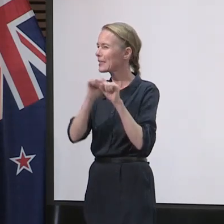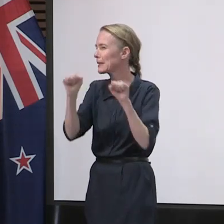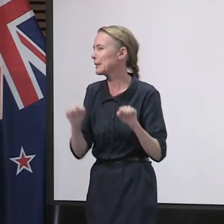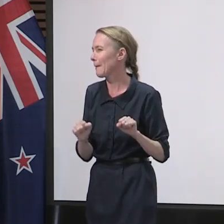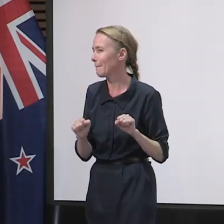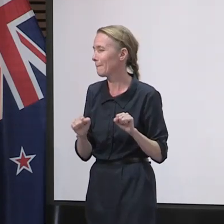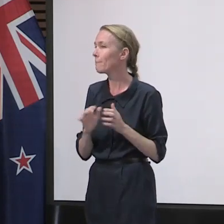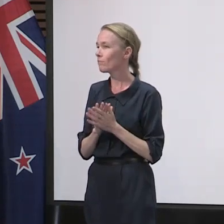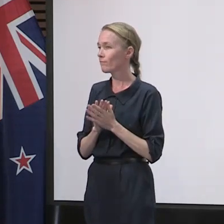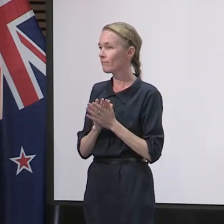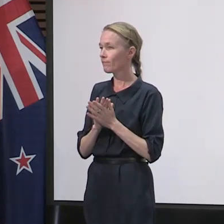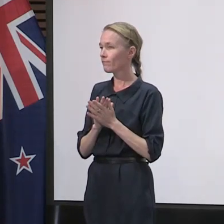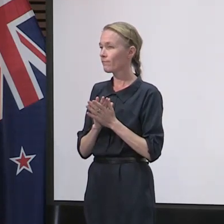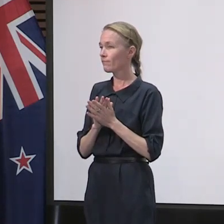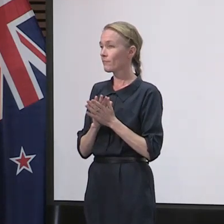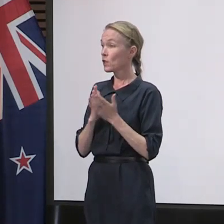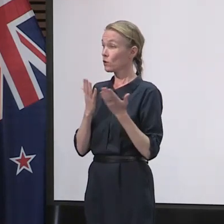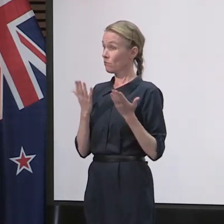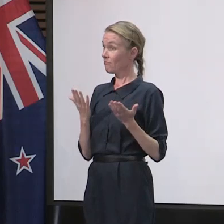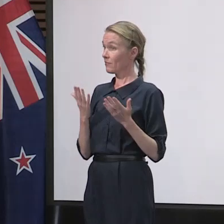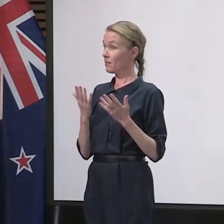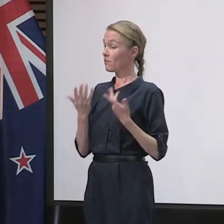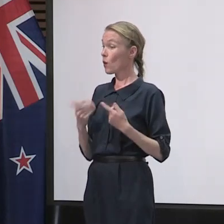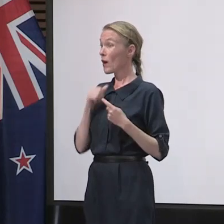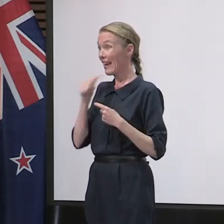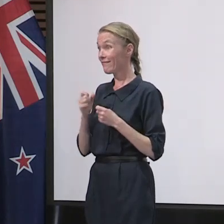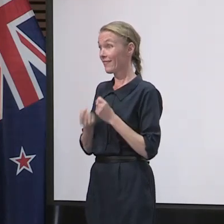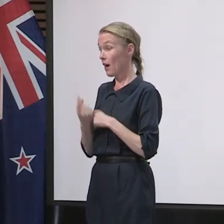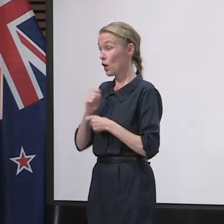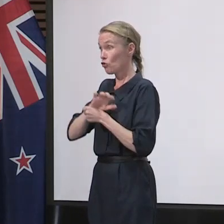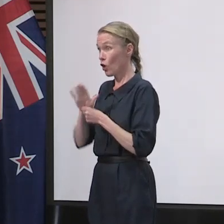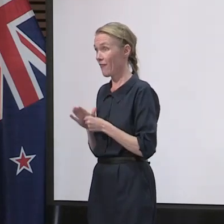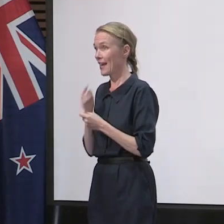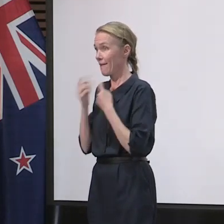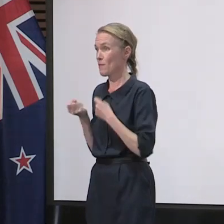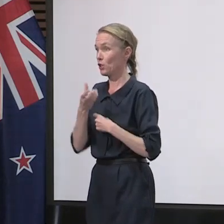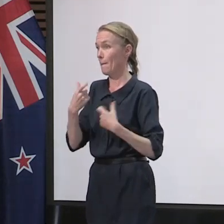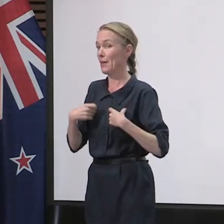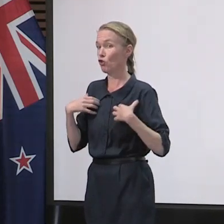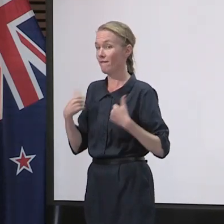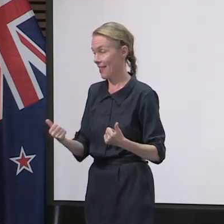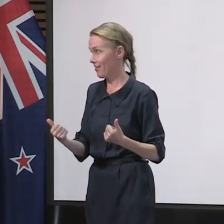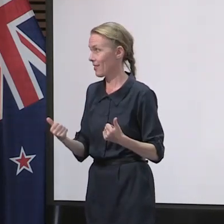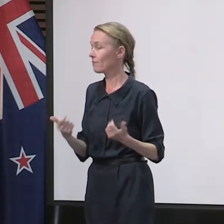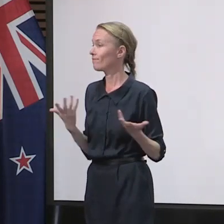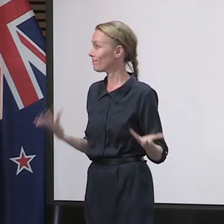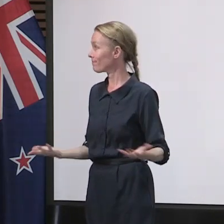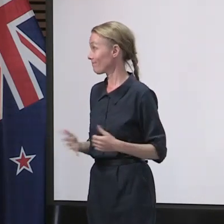using that single NZBN QR code and provide us the information